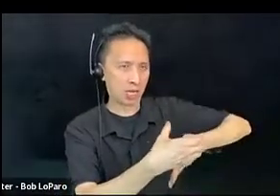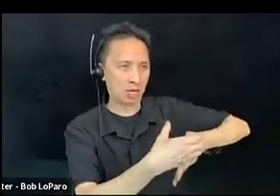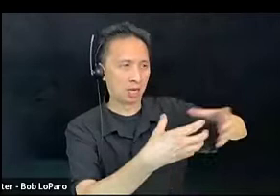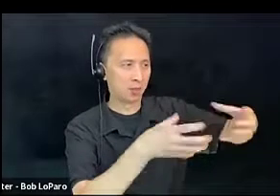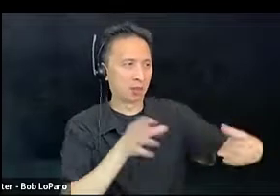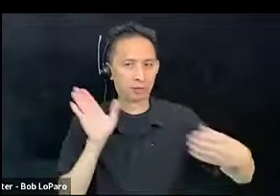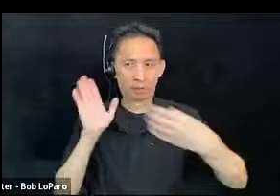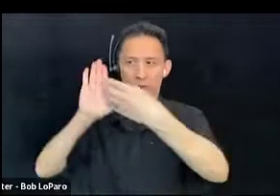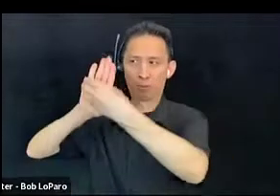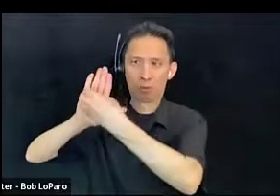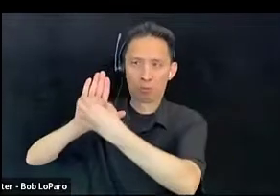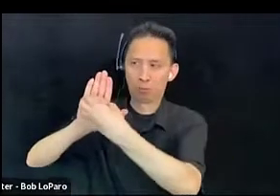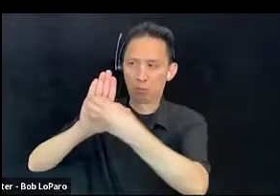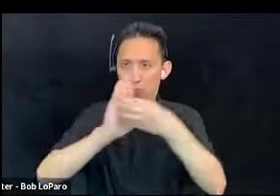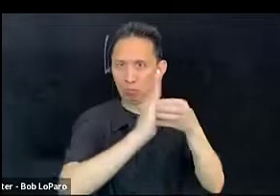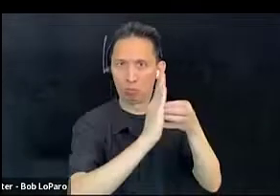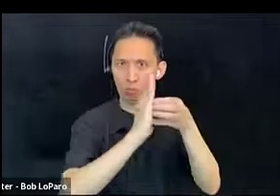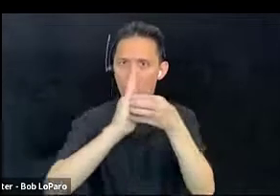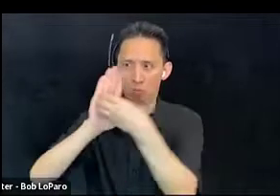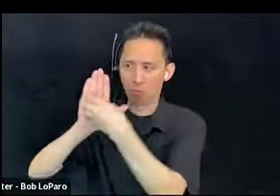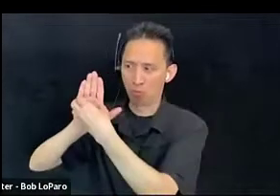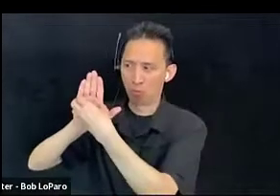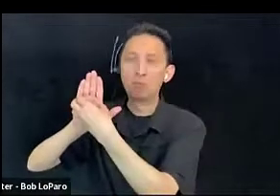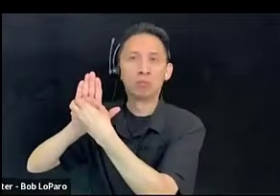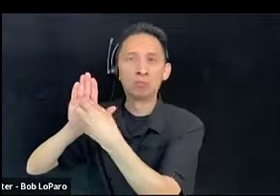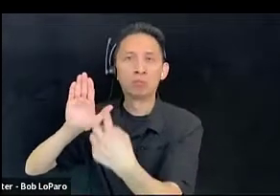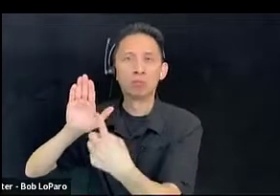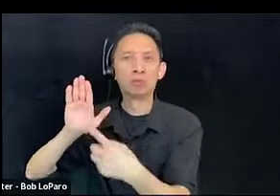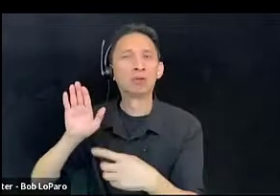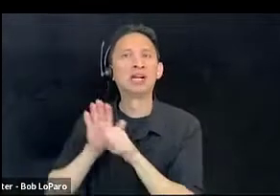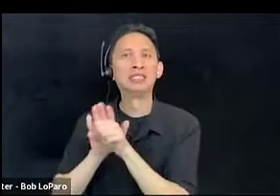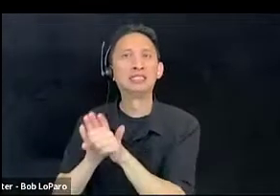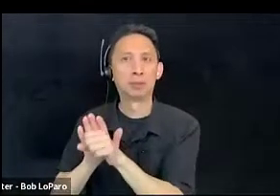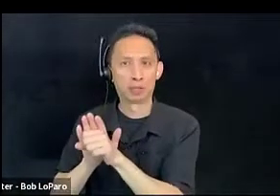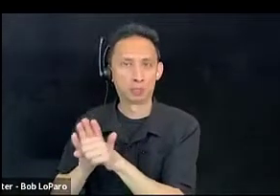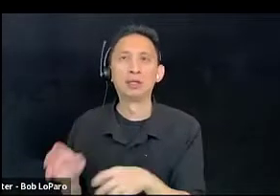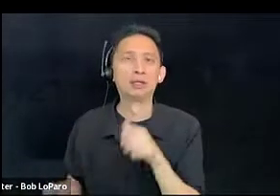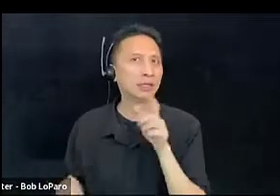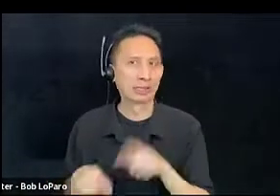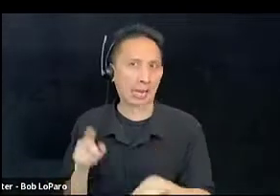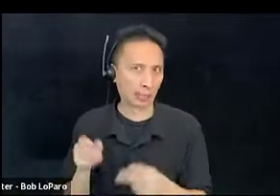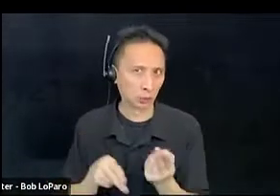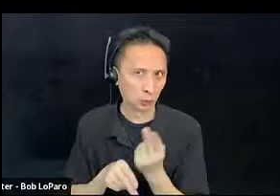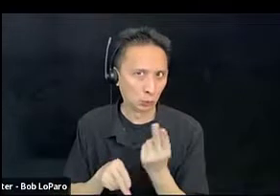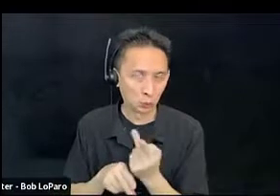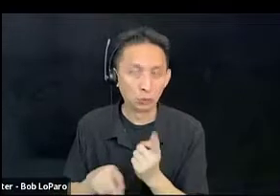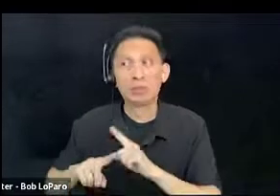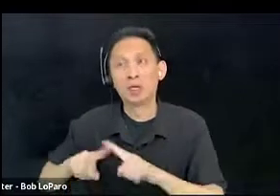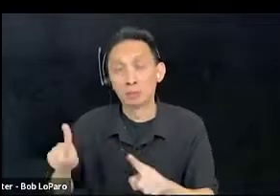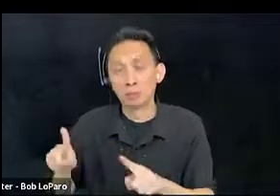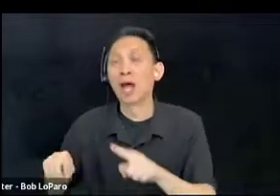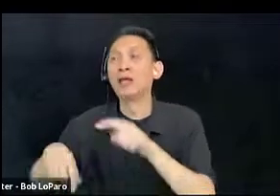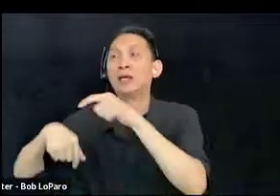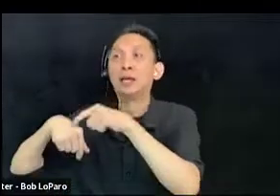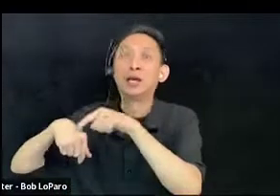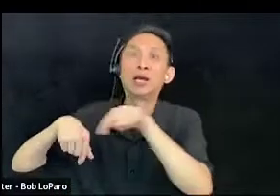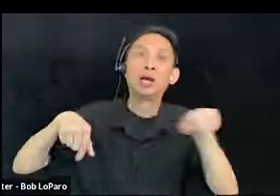is what says, this is a symbol, it's not an object to be used. It's a symbol that refers to another object.